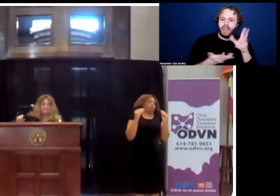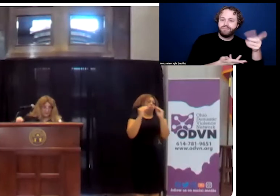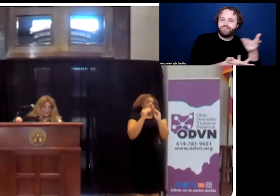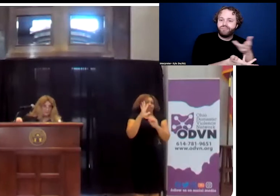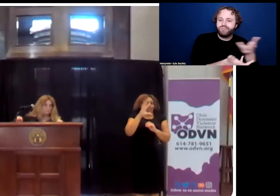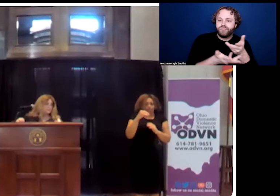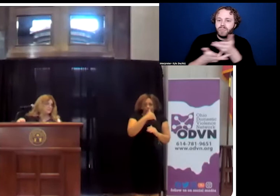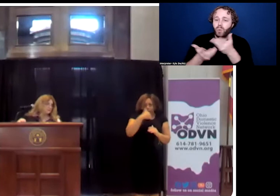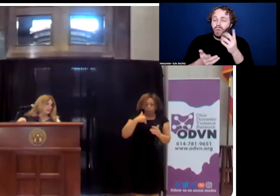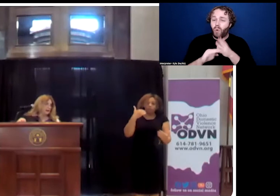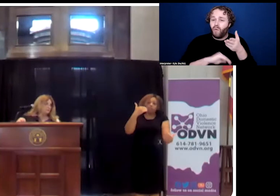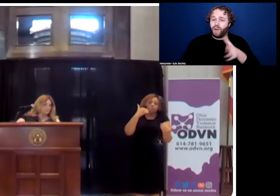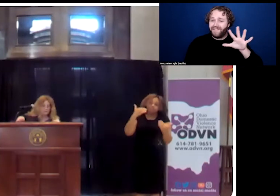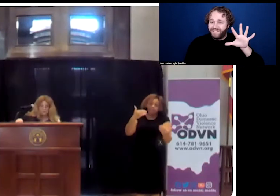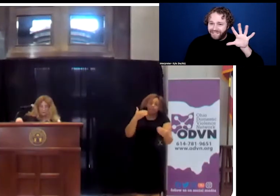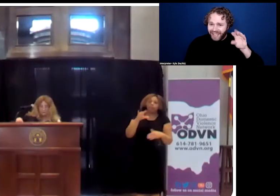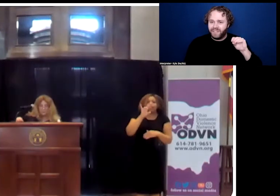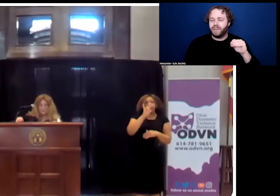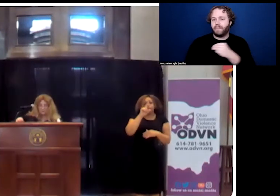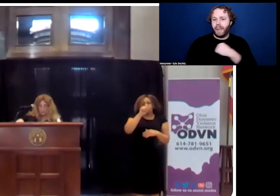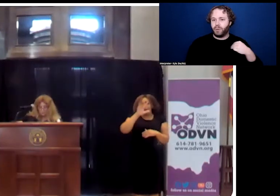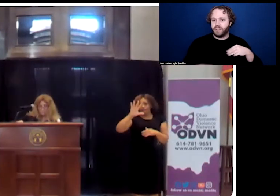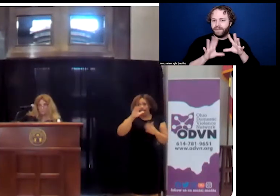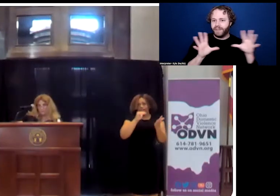thanking them for the seven and a half million dollars that's in the current budget,